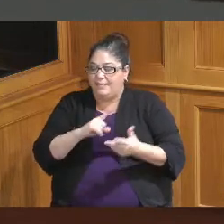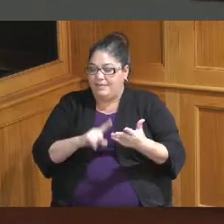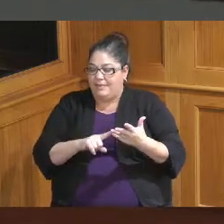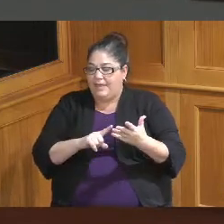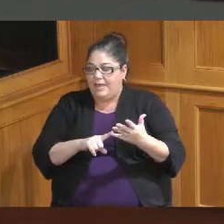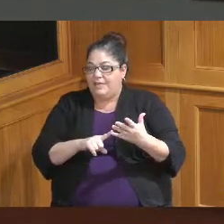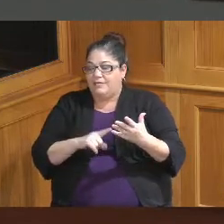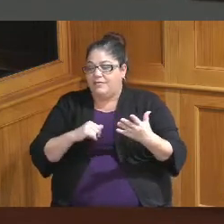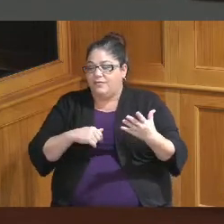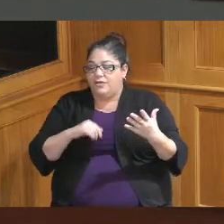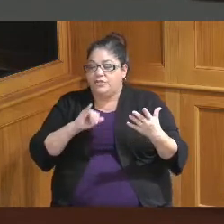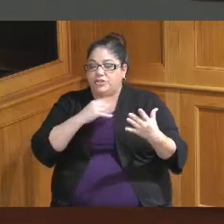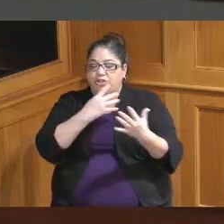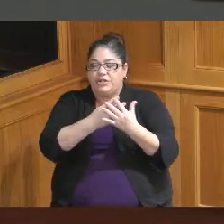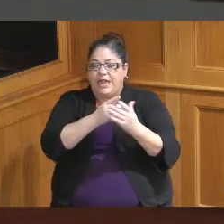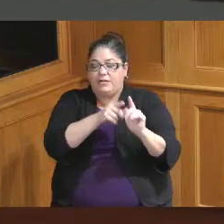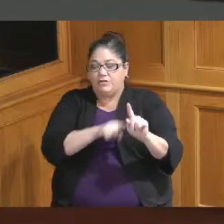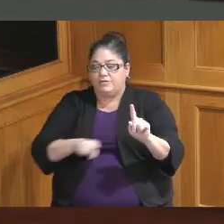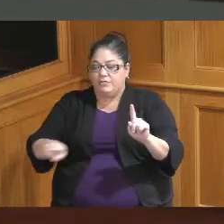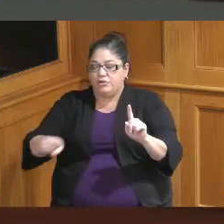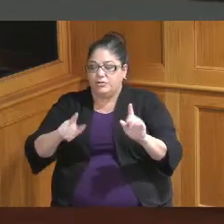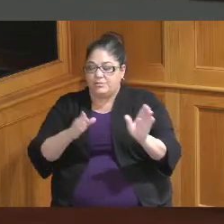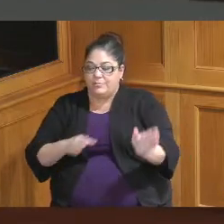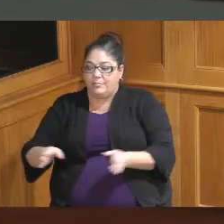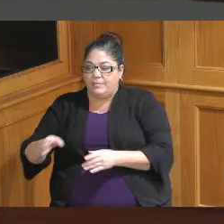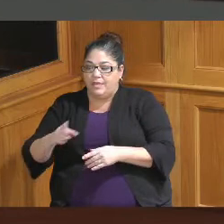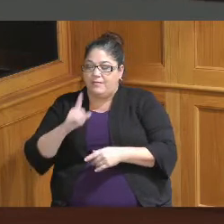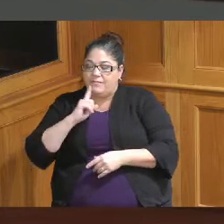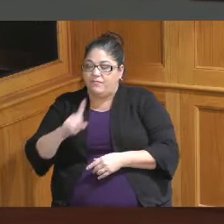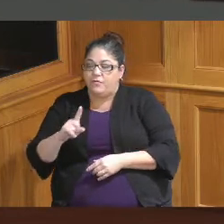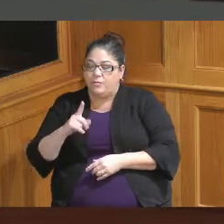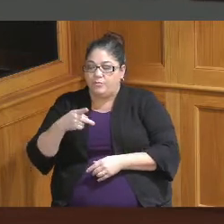there's a jail diversion Grant to probation in there as well the total budget adjustment